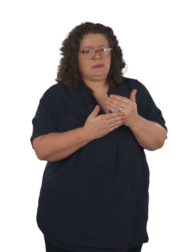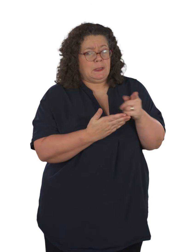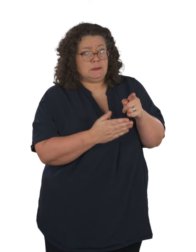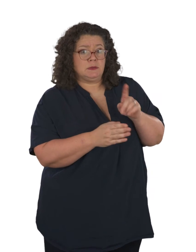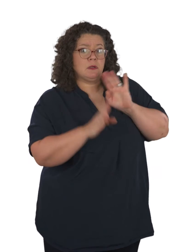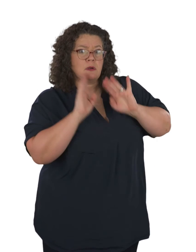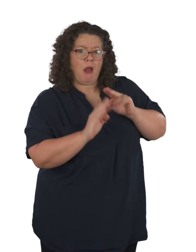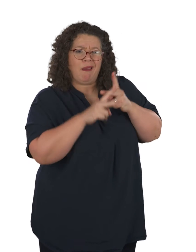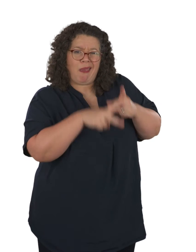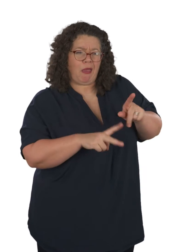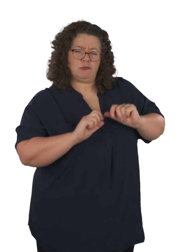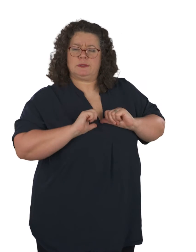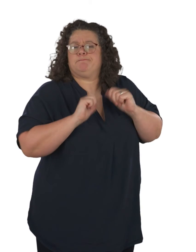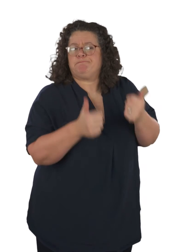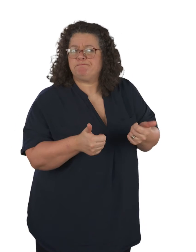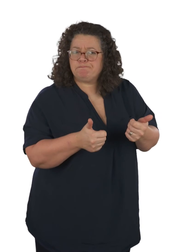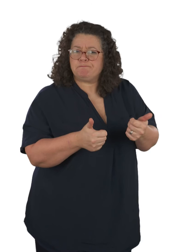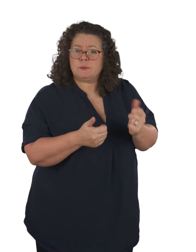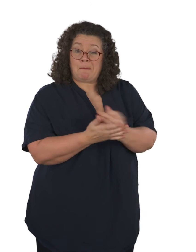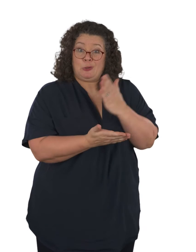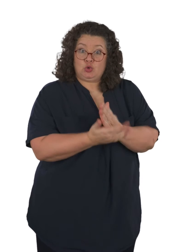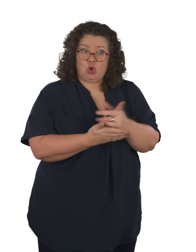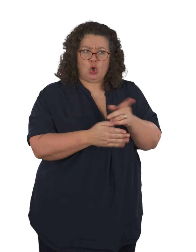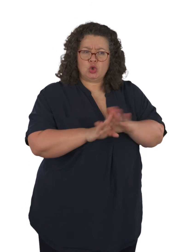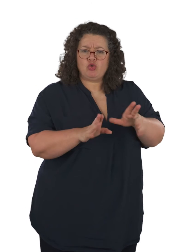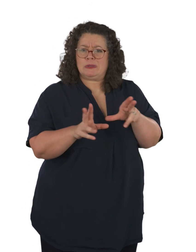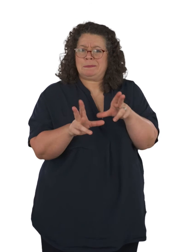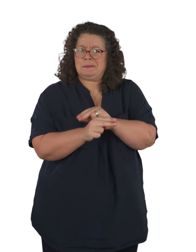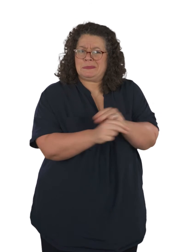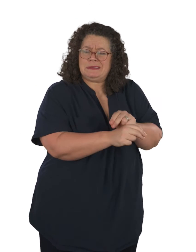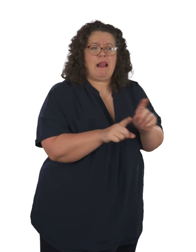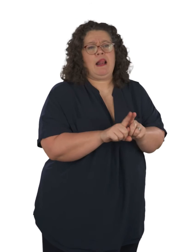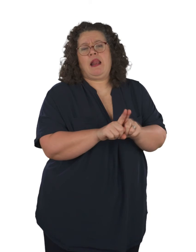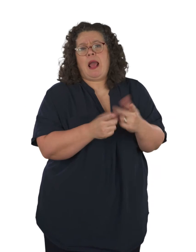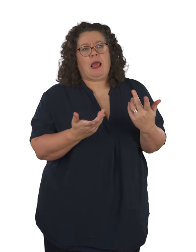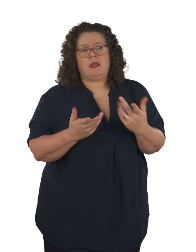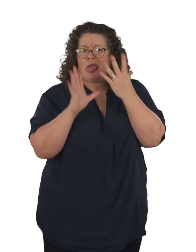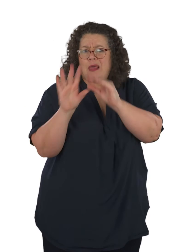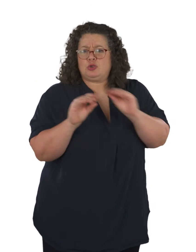It is important to protect the young carer's wellbeing, and to make sure they are not missing out